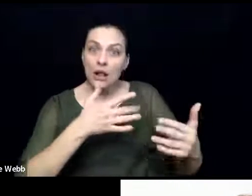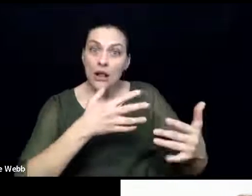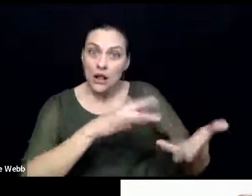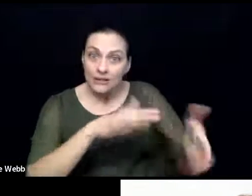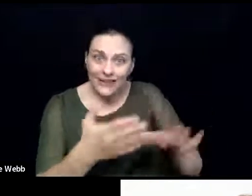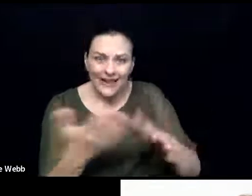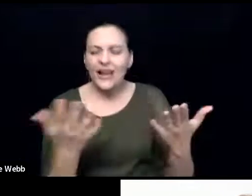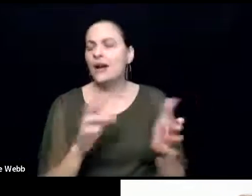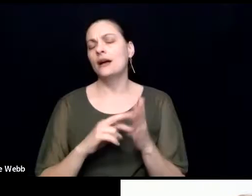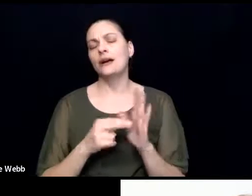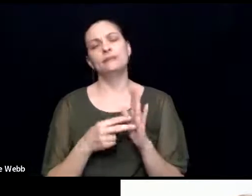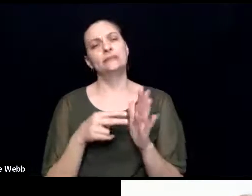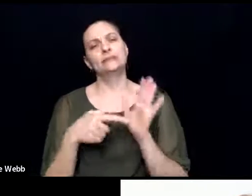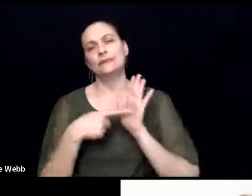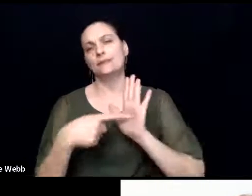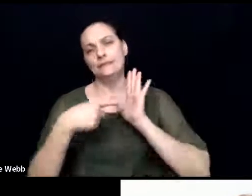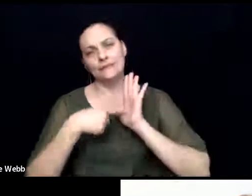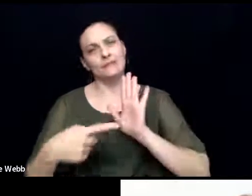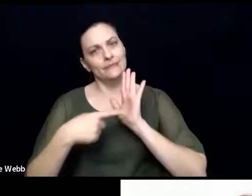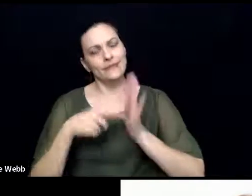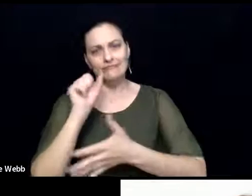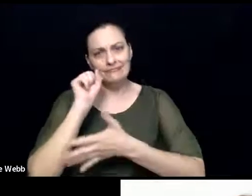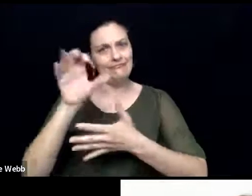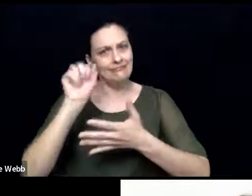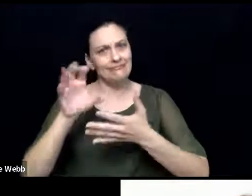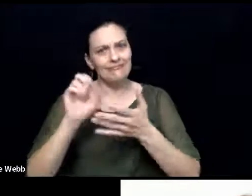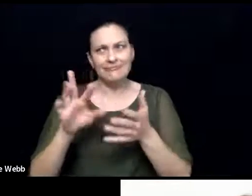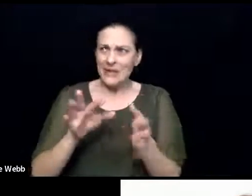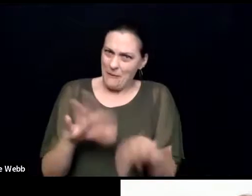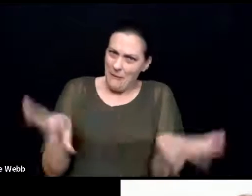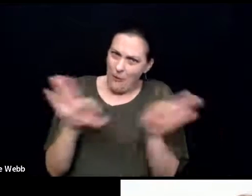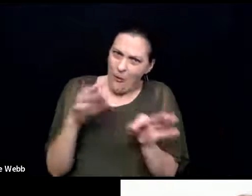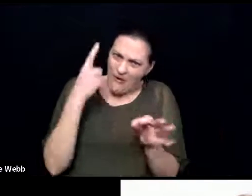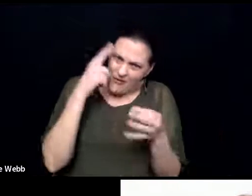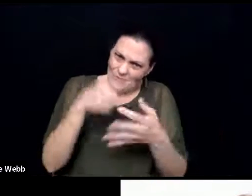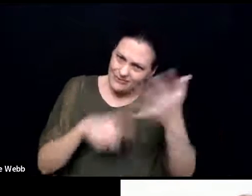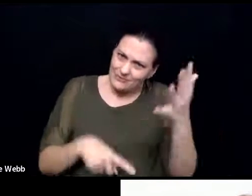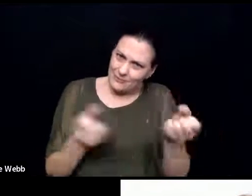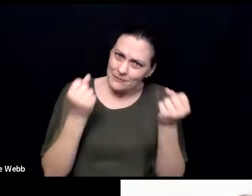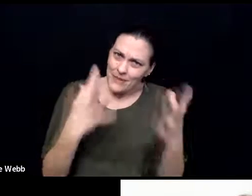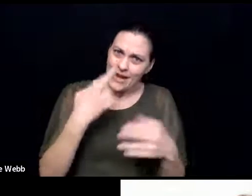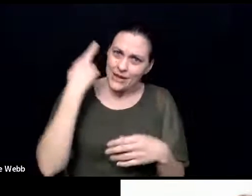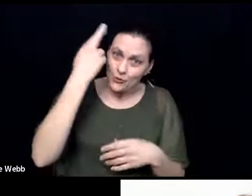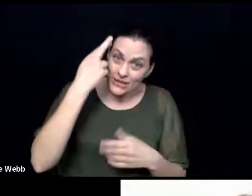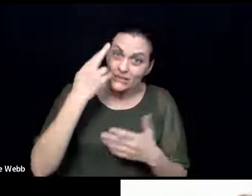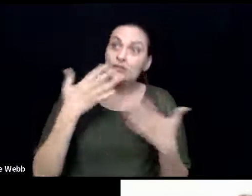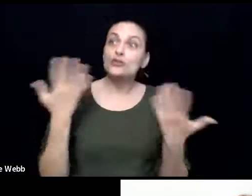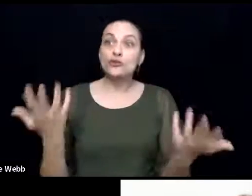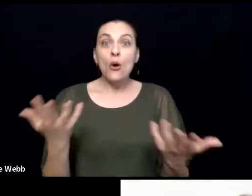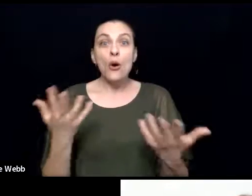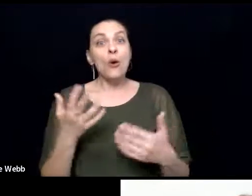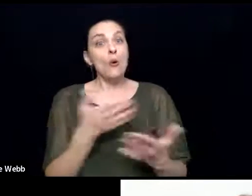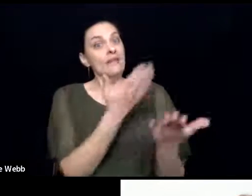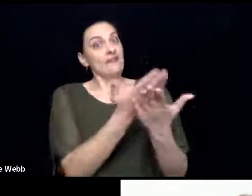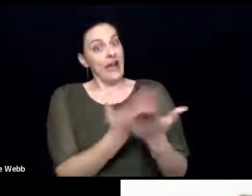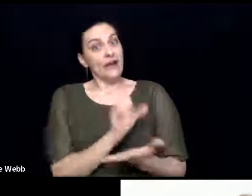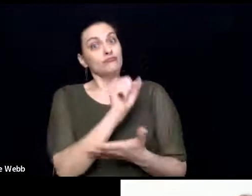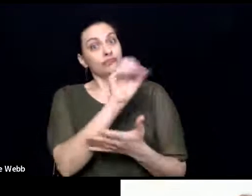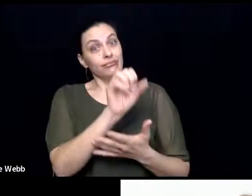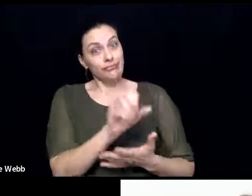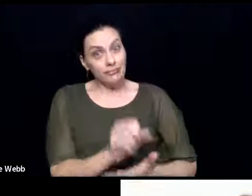you know, giving the facts as well as, you know, personalizing is me being vulnerable. I am